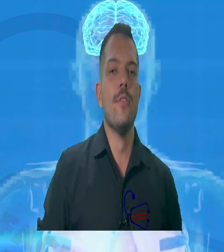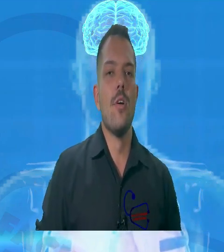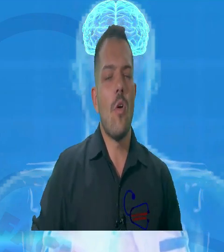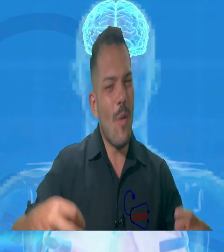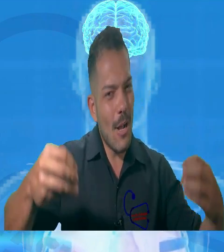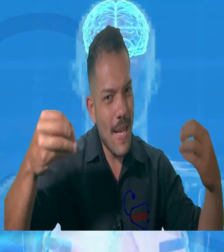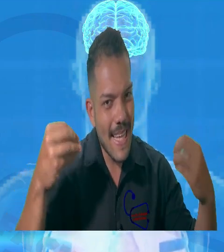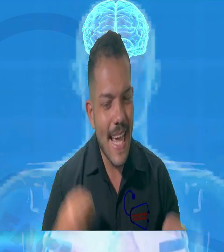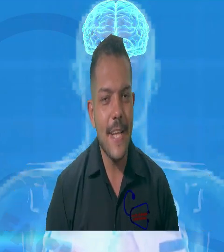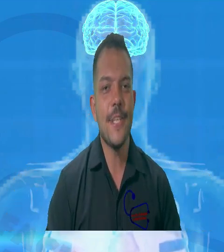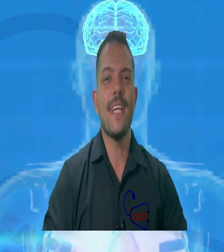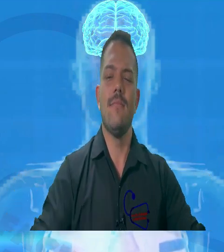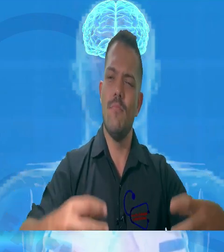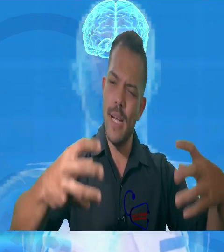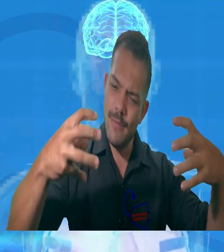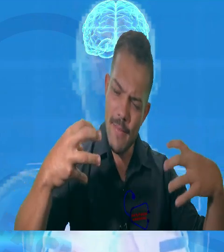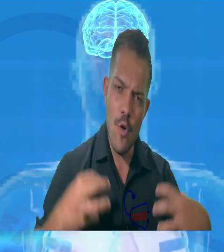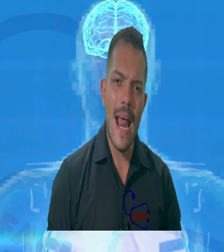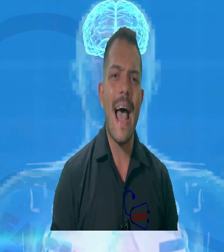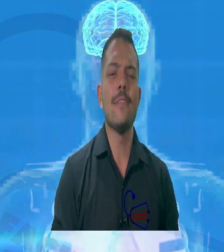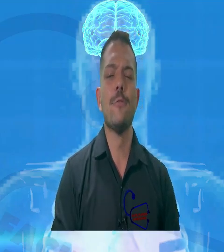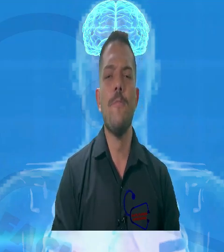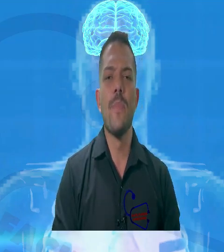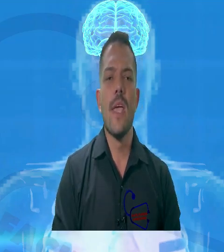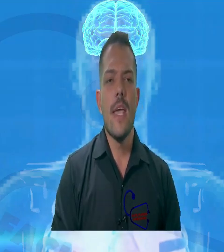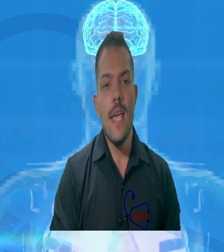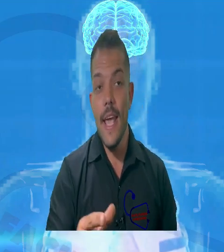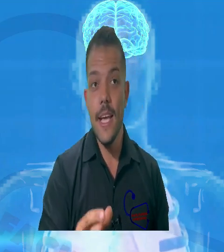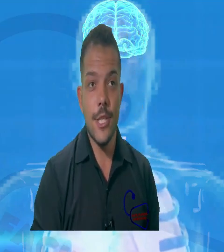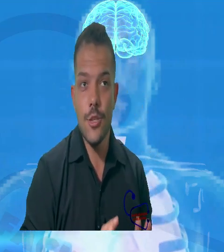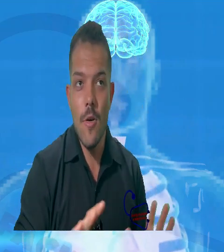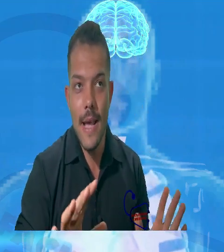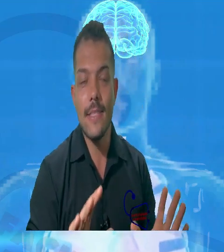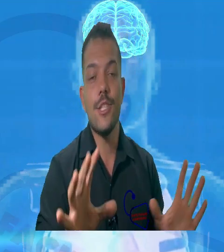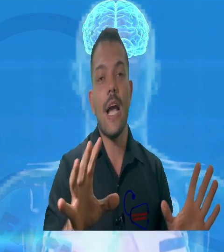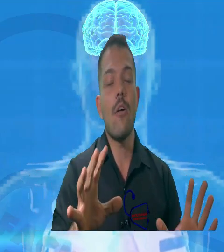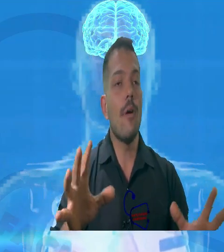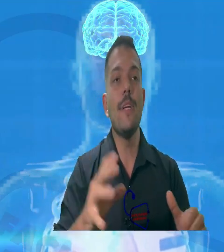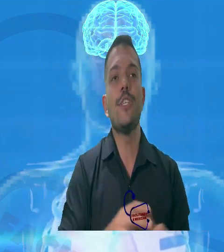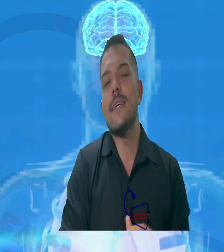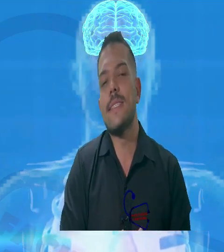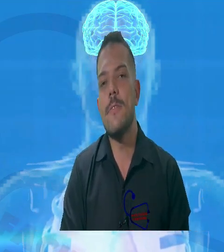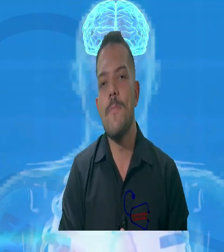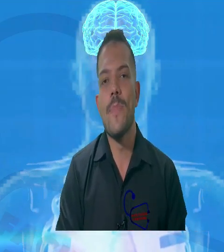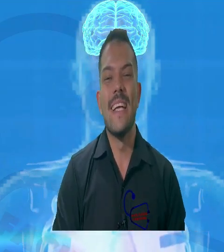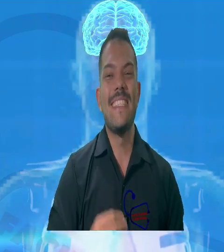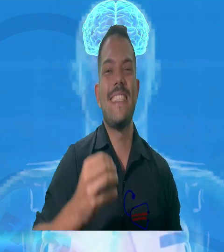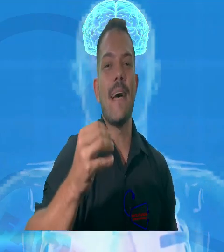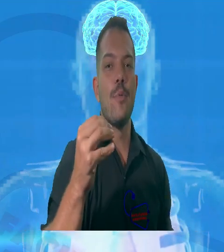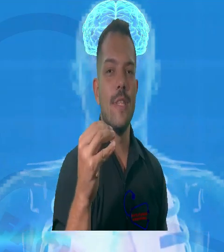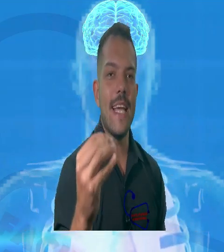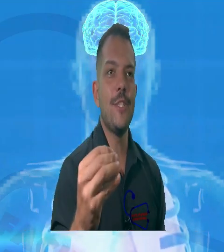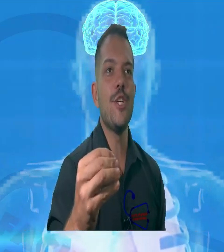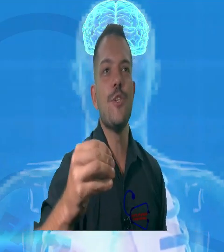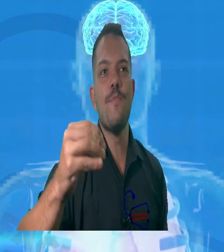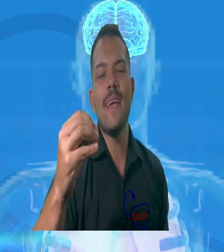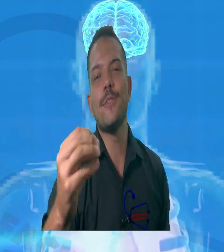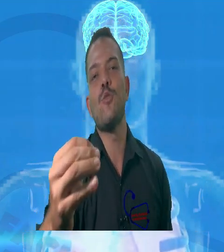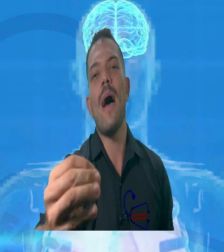with hot water, a long bath and then we start with the medication benzyl benzoate soap,